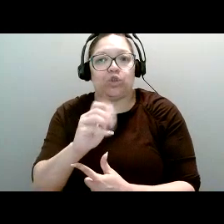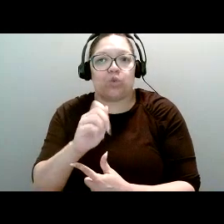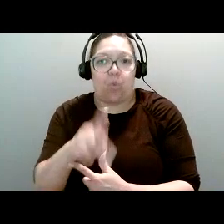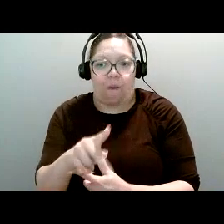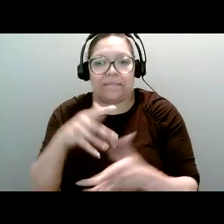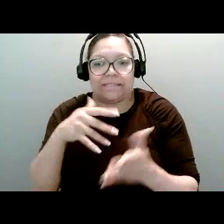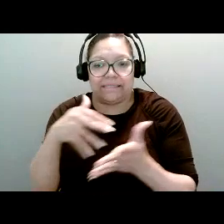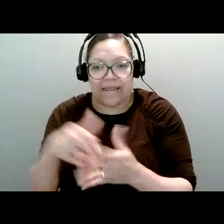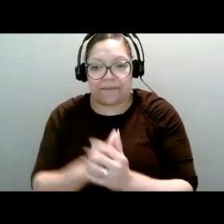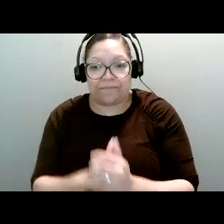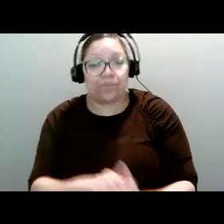Thank you, Elisa.